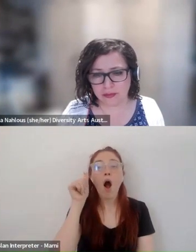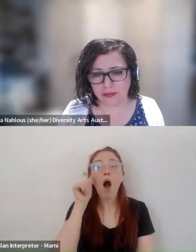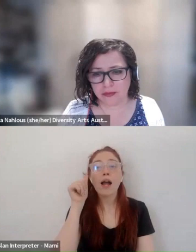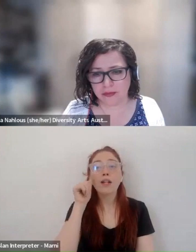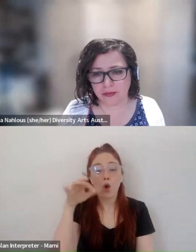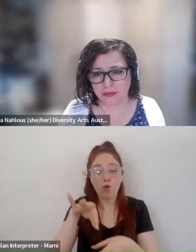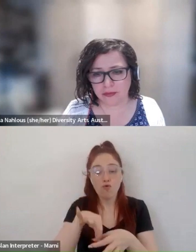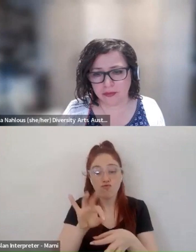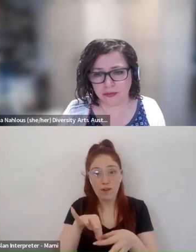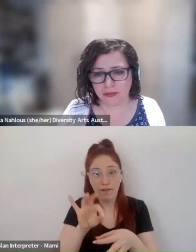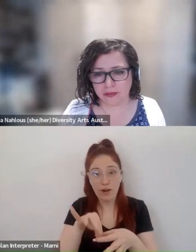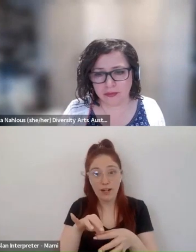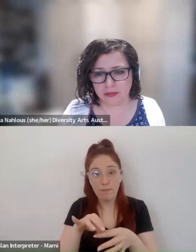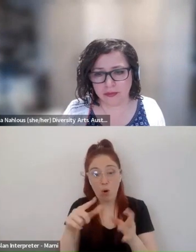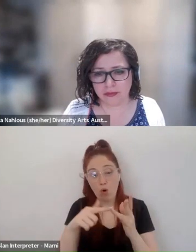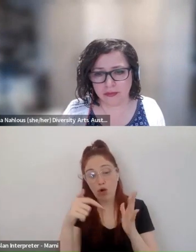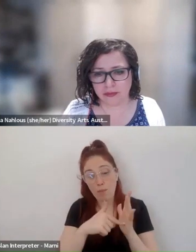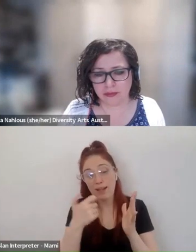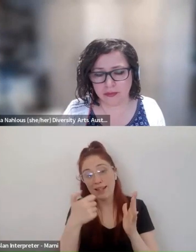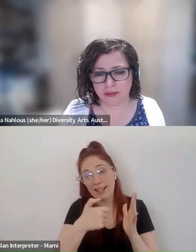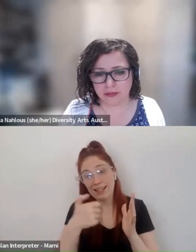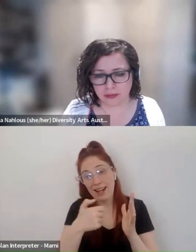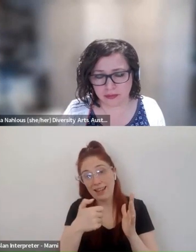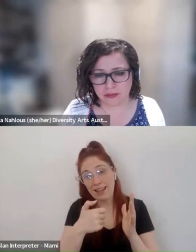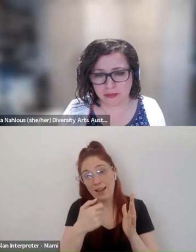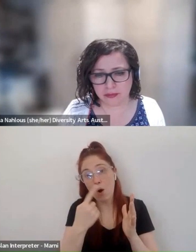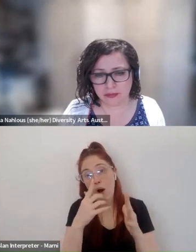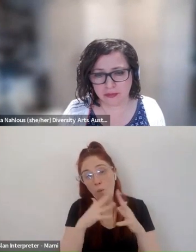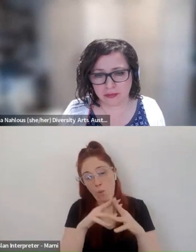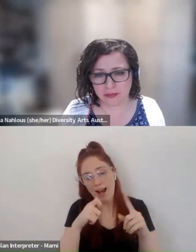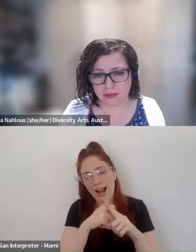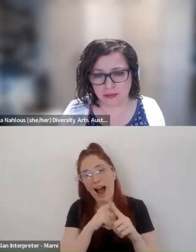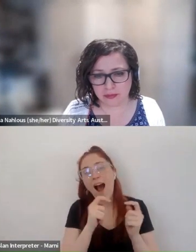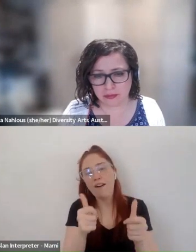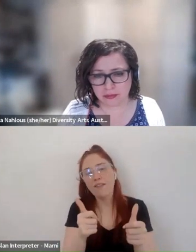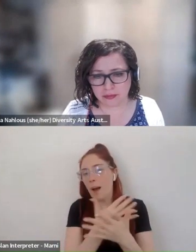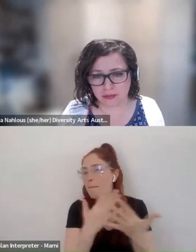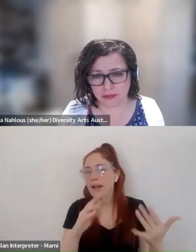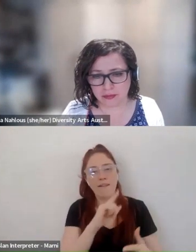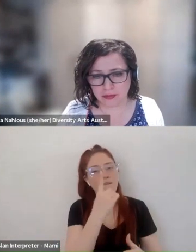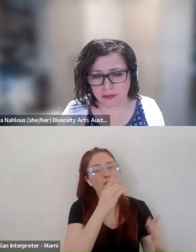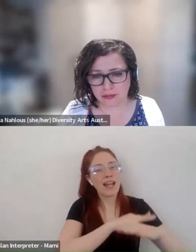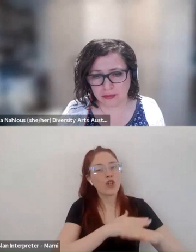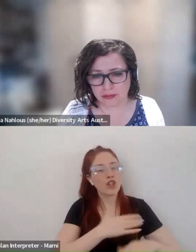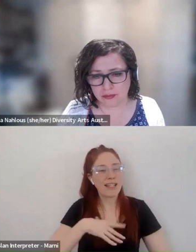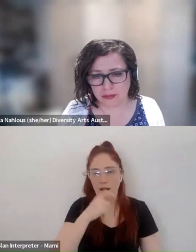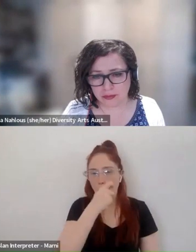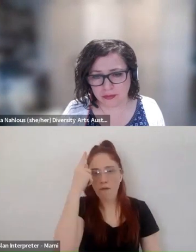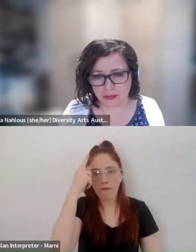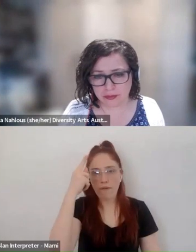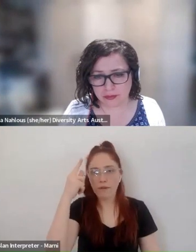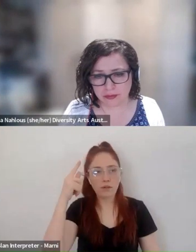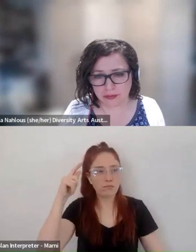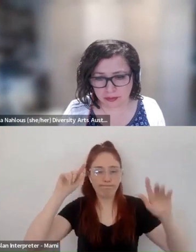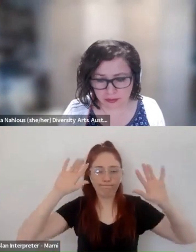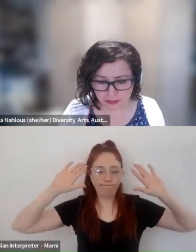October 16. That week of so it's things like this, I think there has to be. And part of this is about the education that you